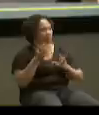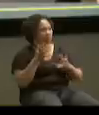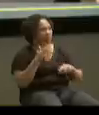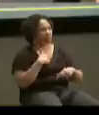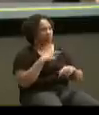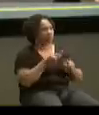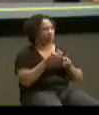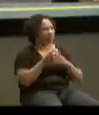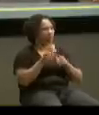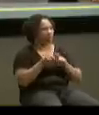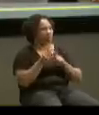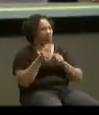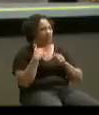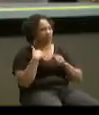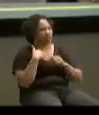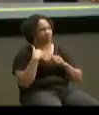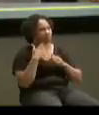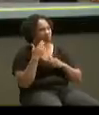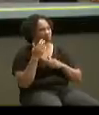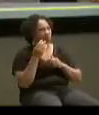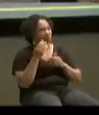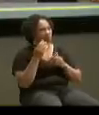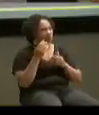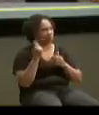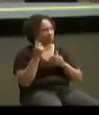VETERAN.